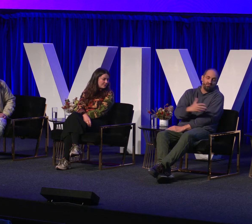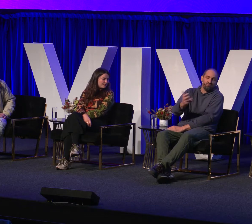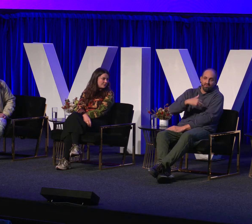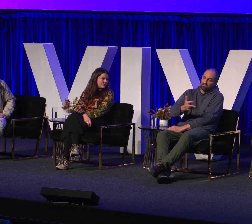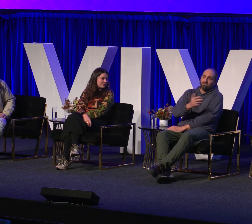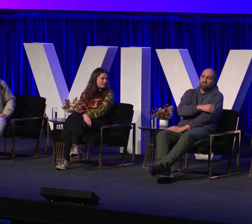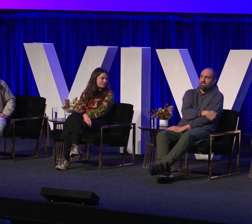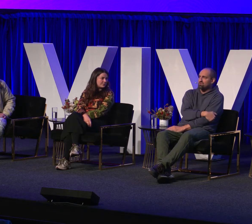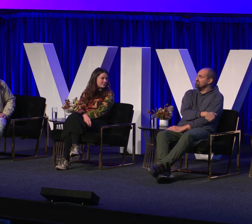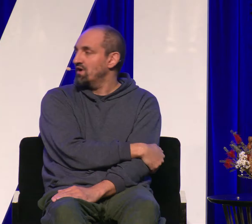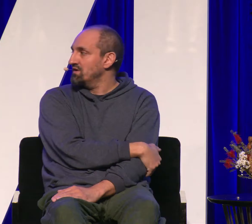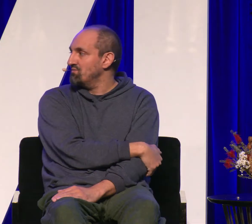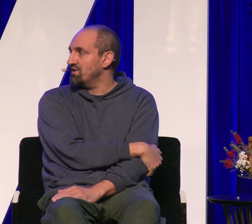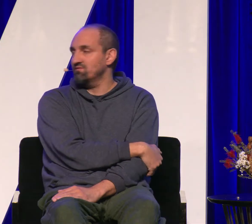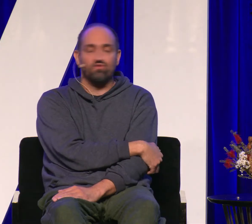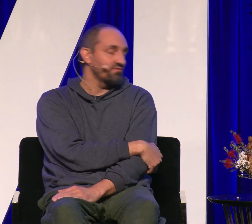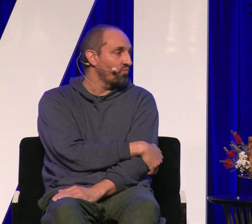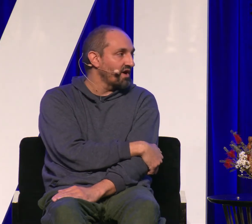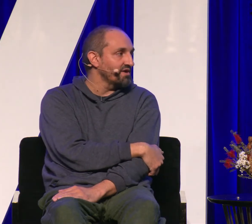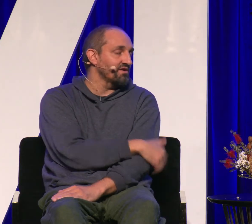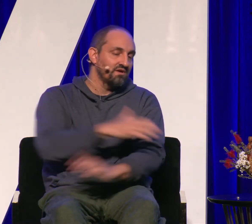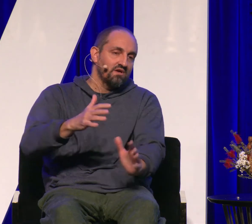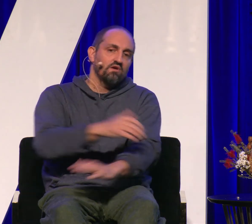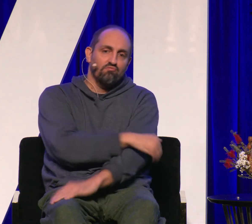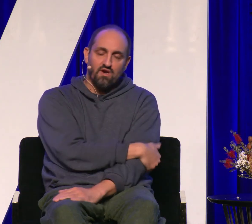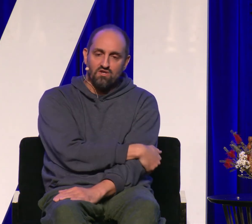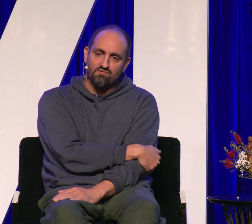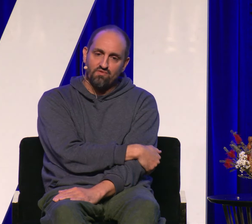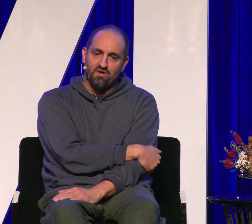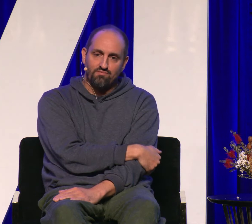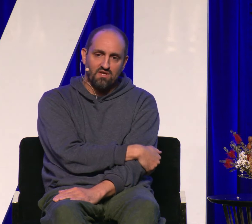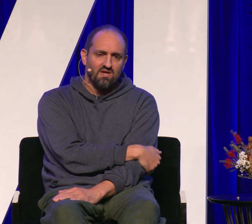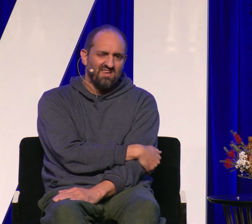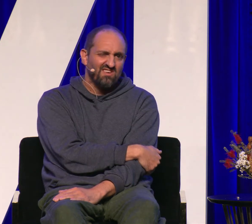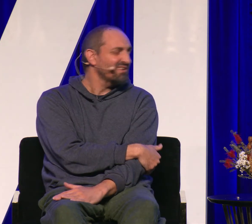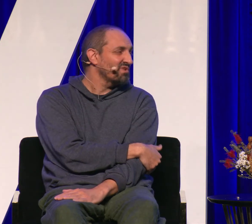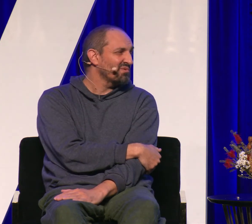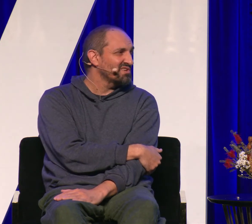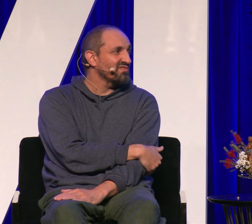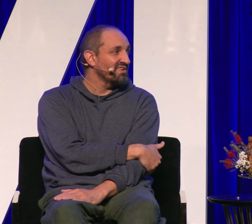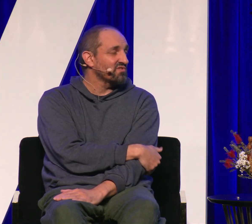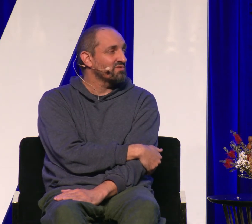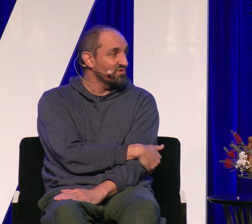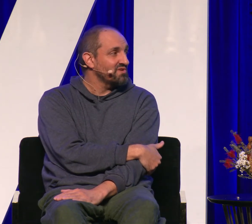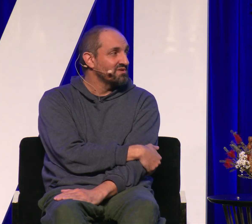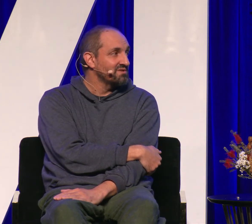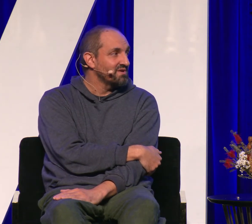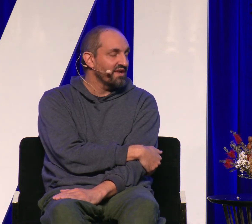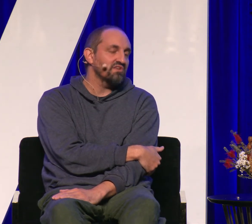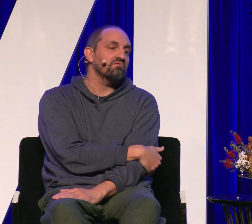people and to try and appeal to a wider range of the public, you get work which isn't as good, and I don't know